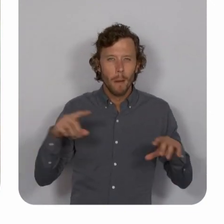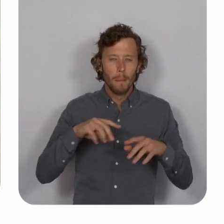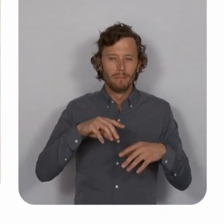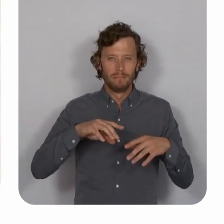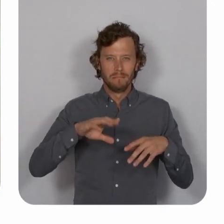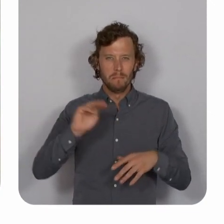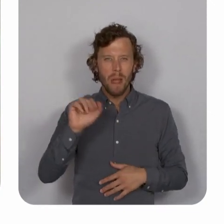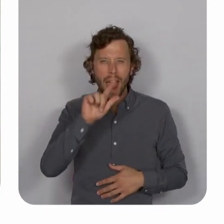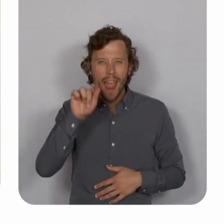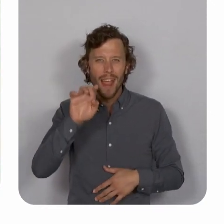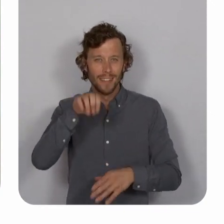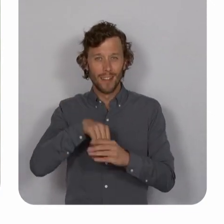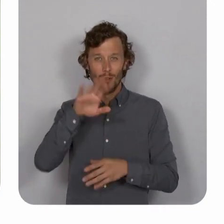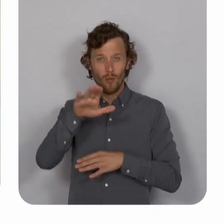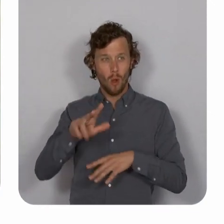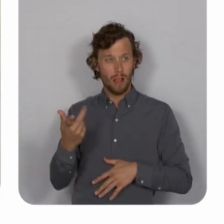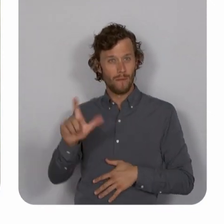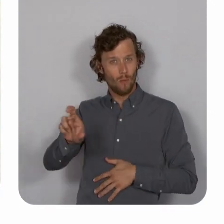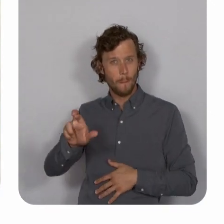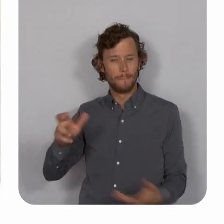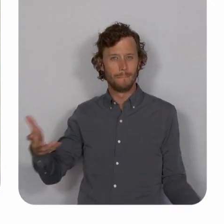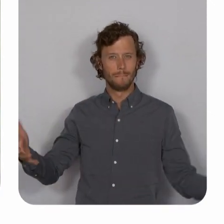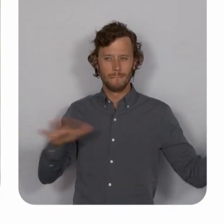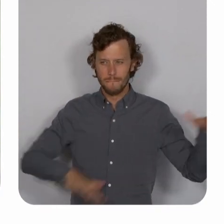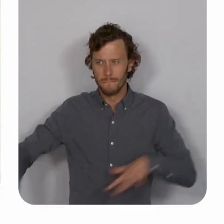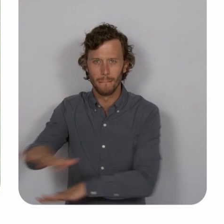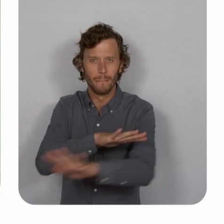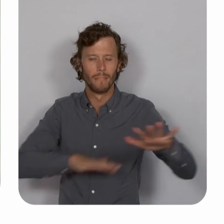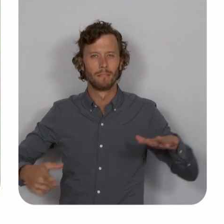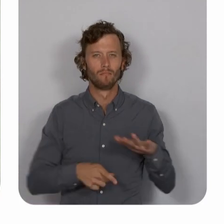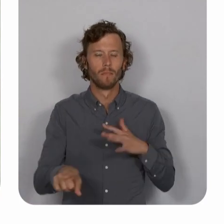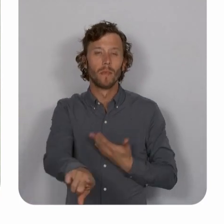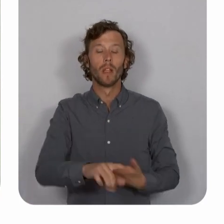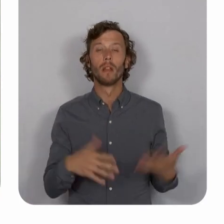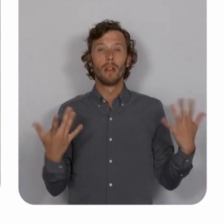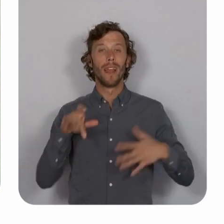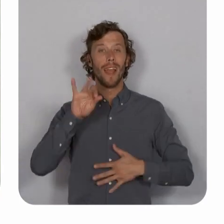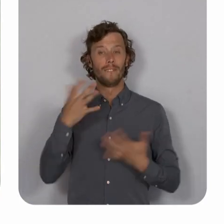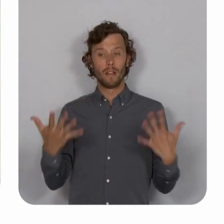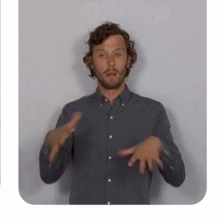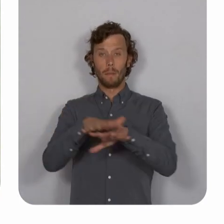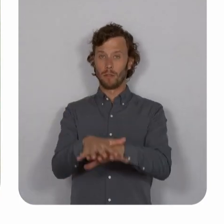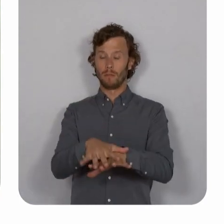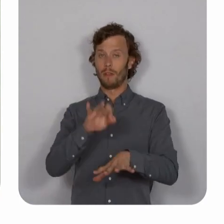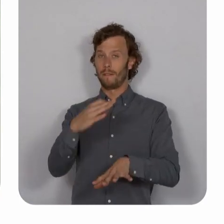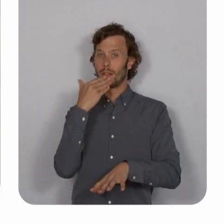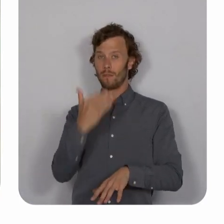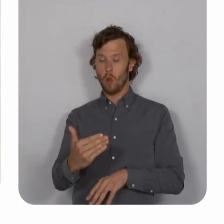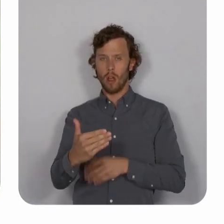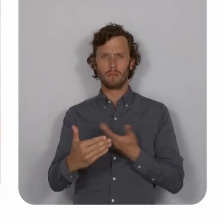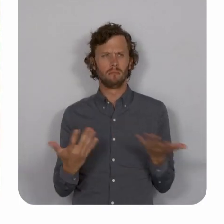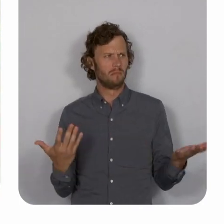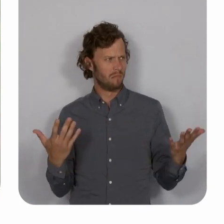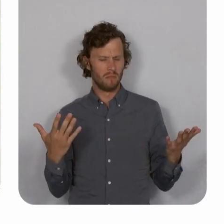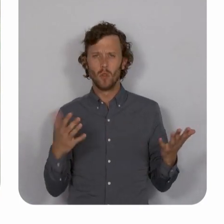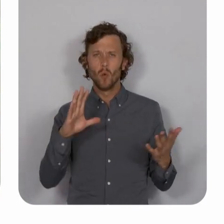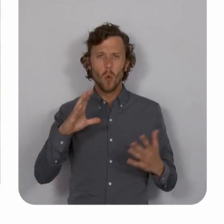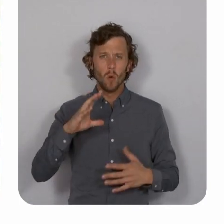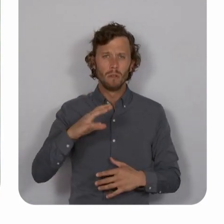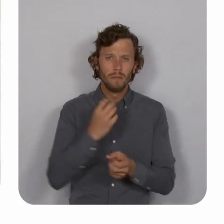Mixed reality, when done well, can improve comfort, safety and immersion for your users.